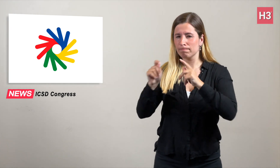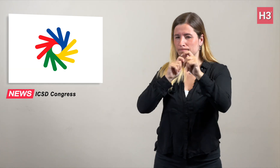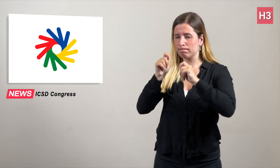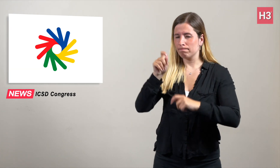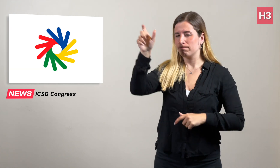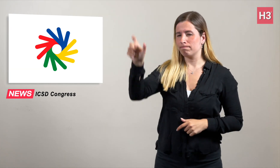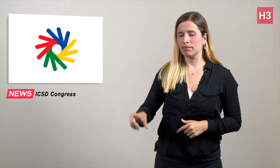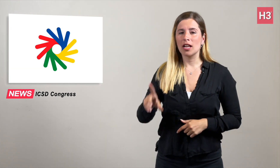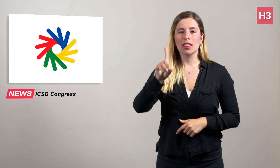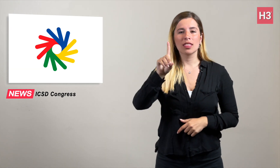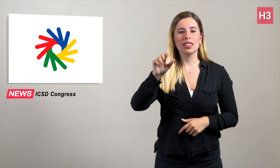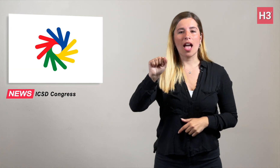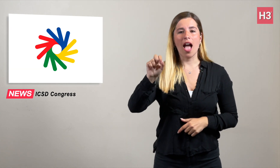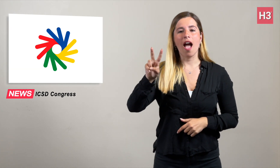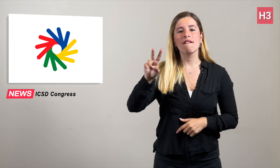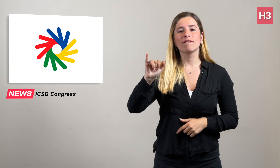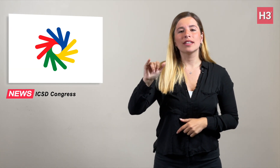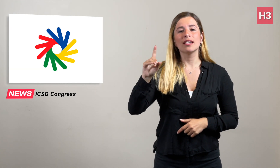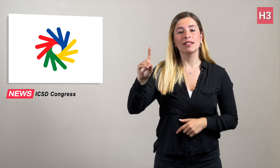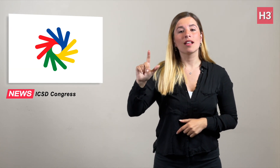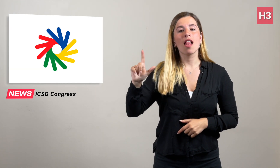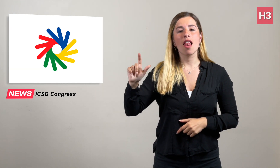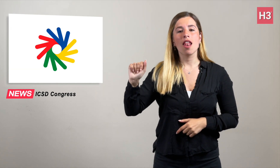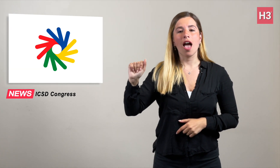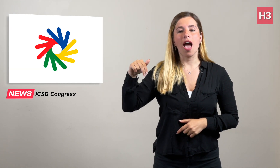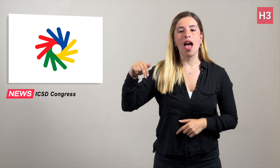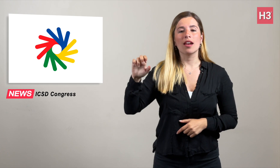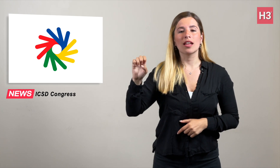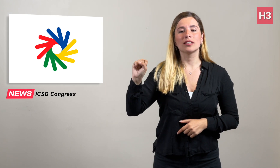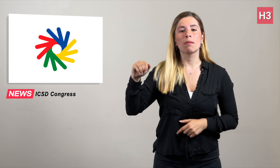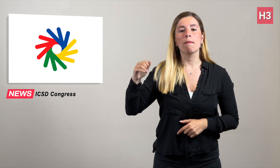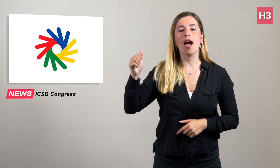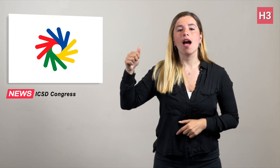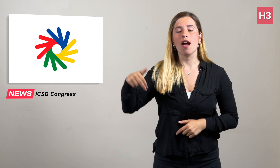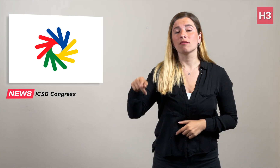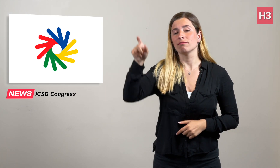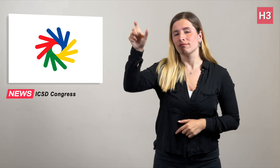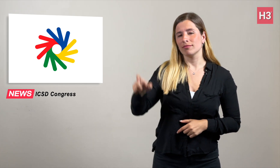We’ve just had an interview with David Lanesman